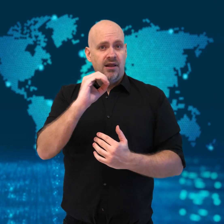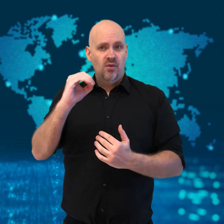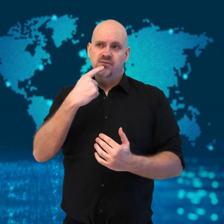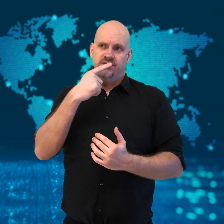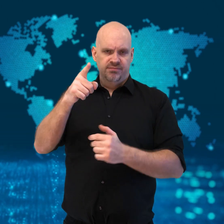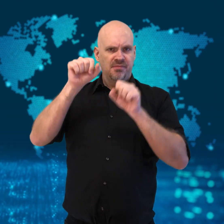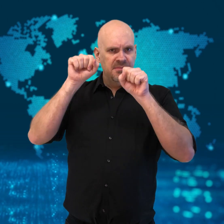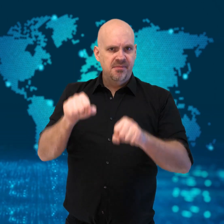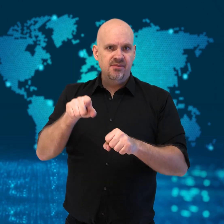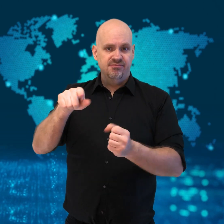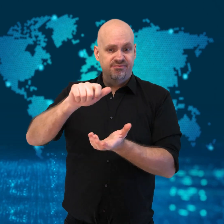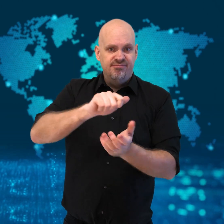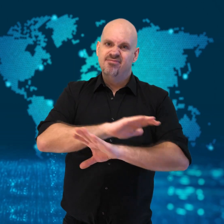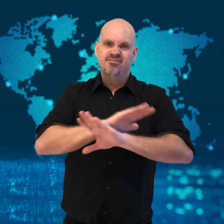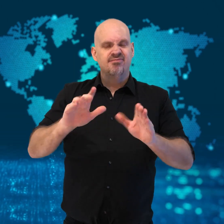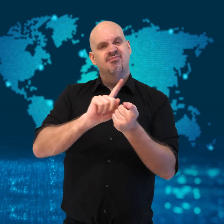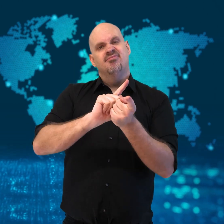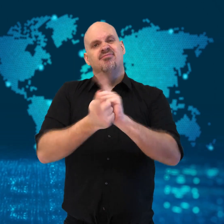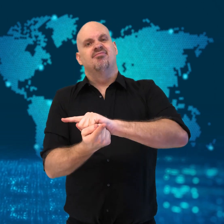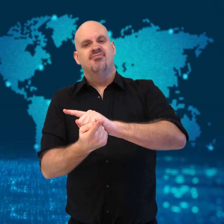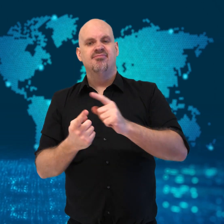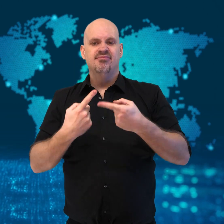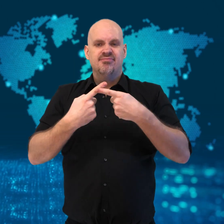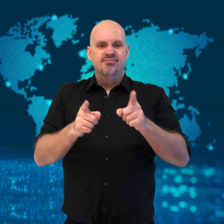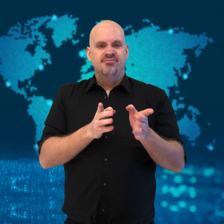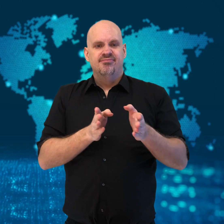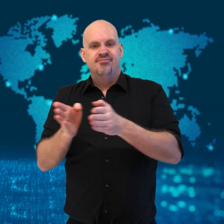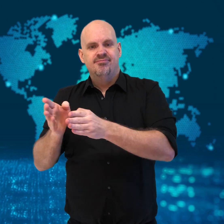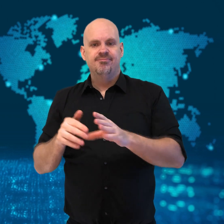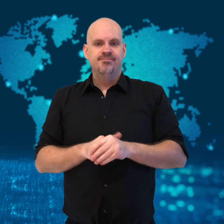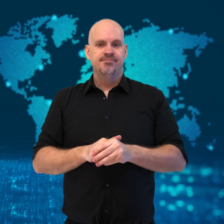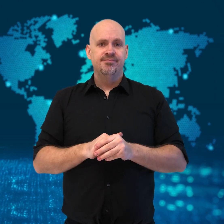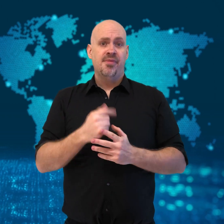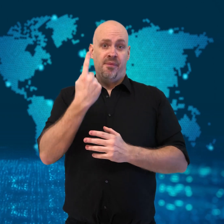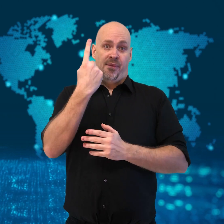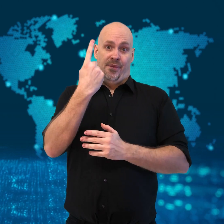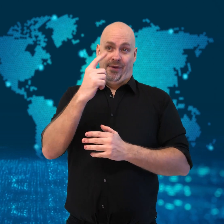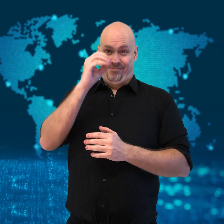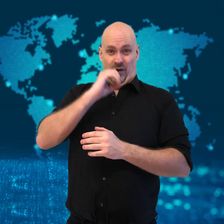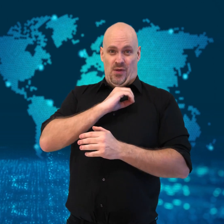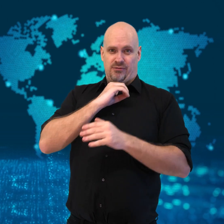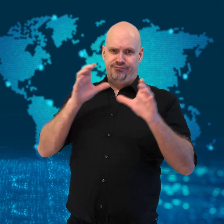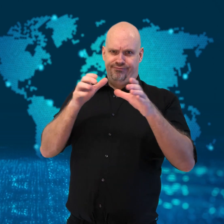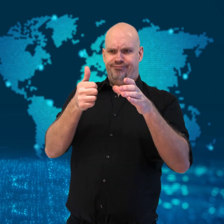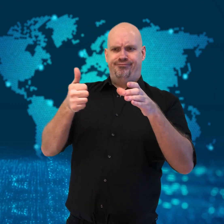One Archbishop in the church said immersion in holy water is